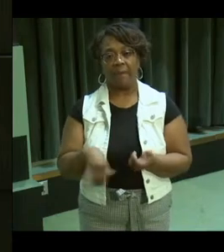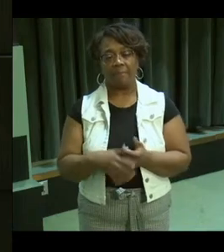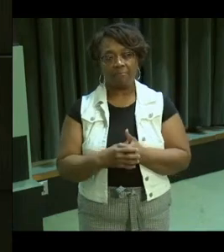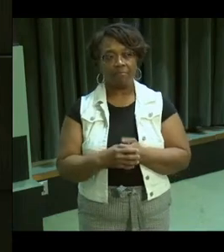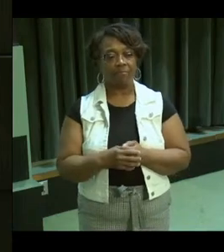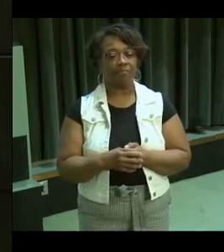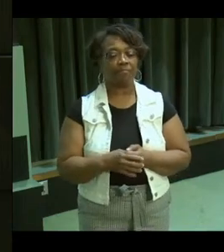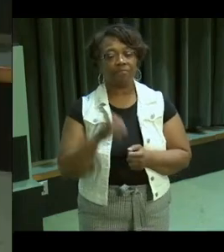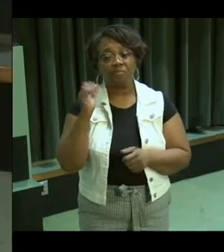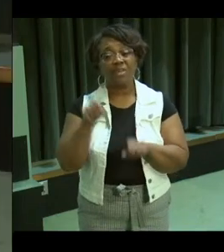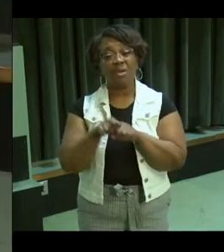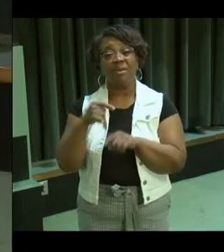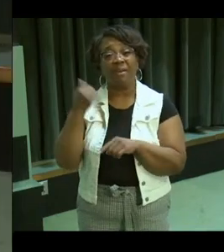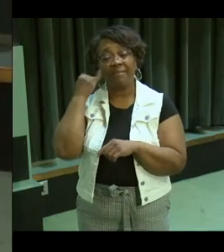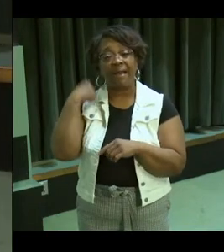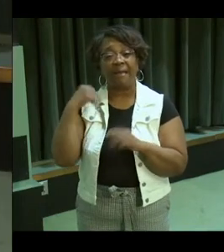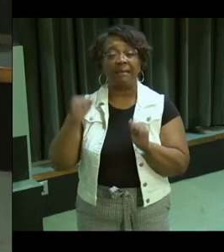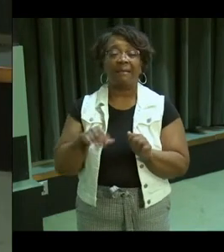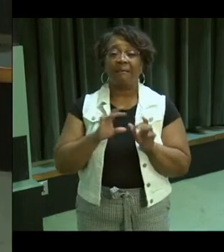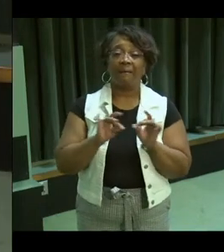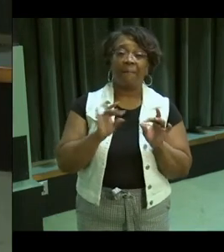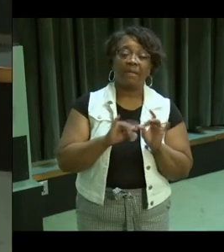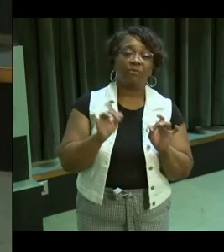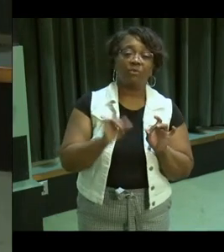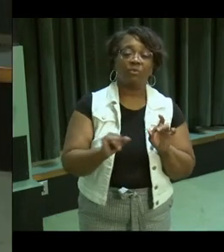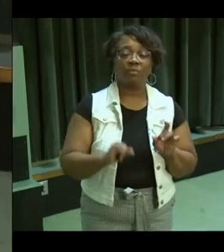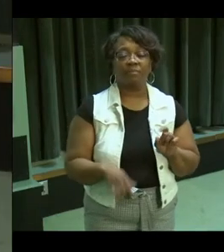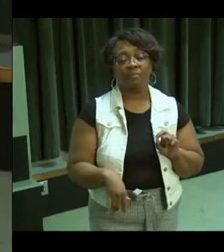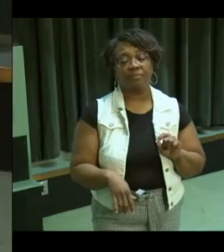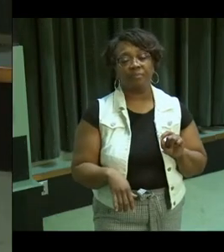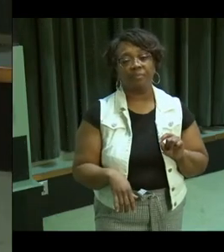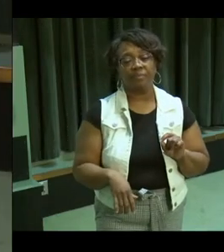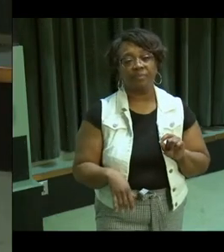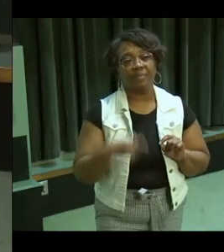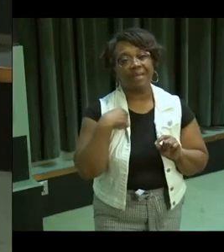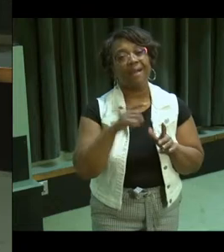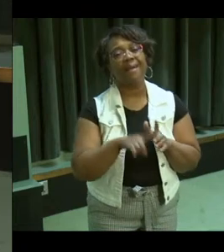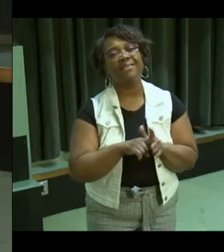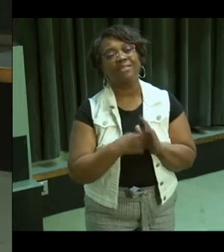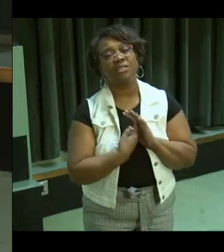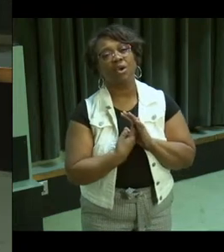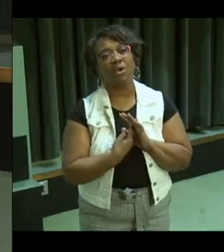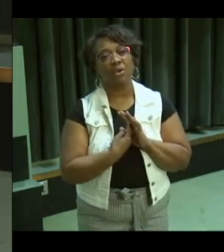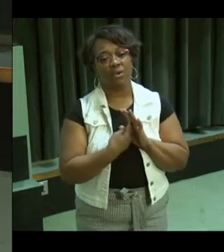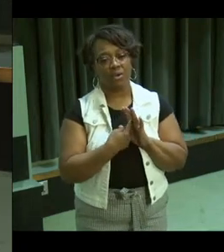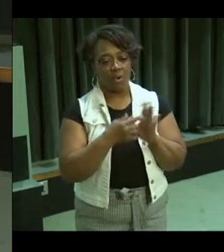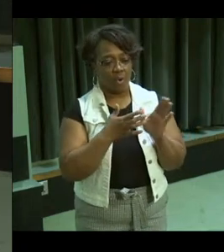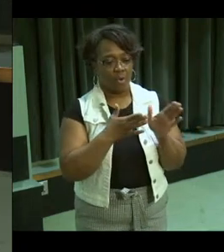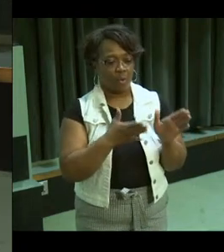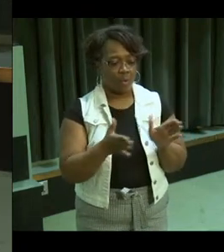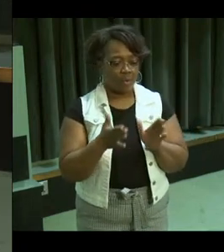So, yeah.